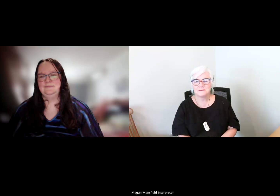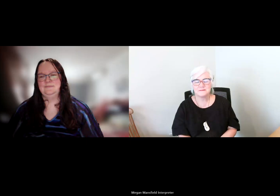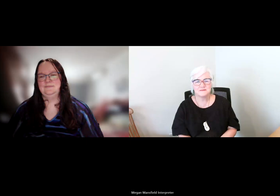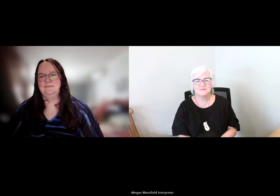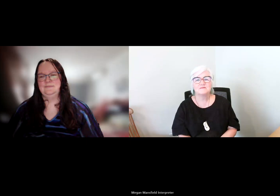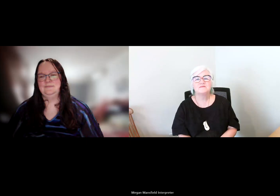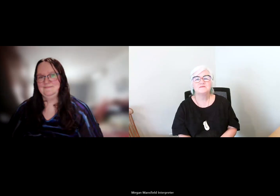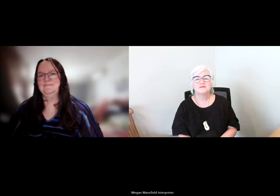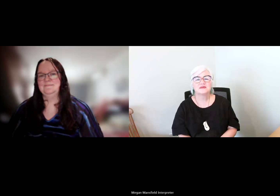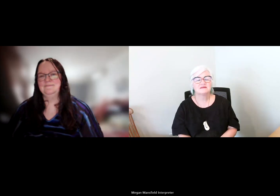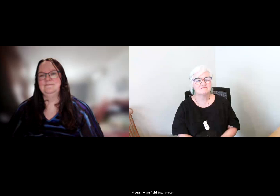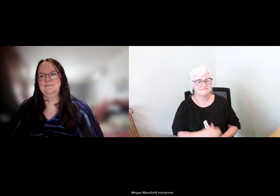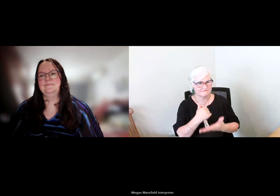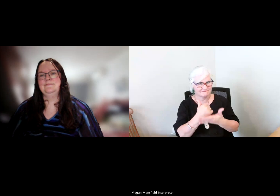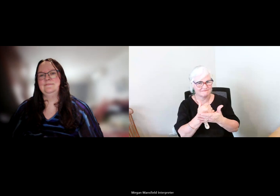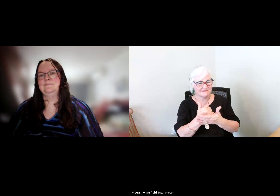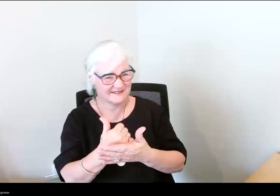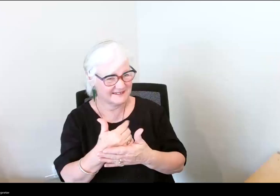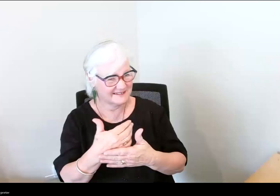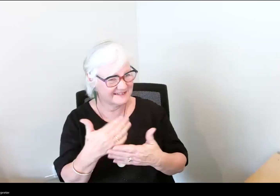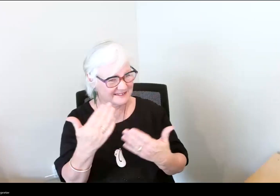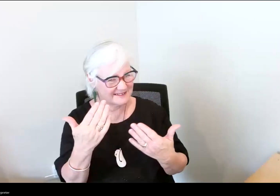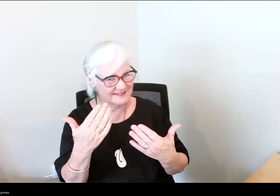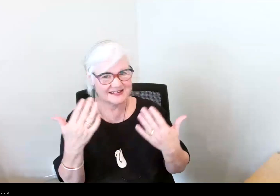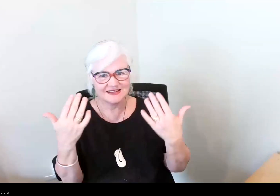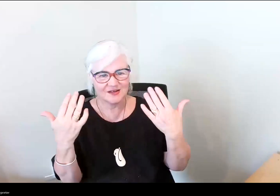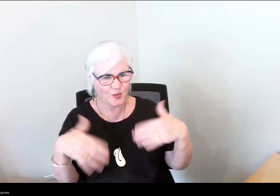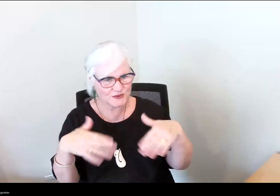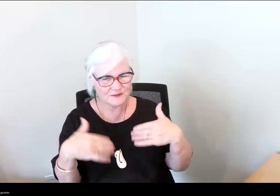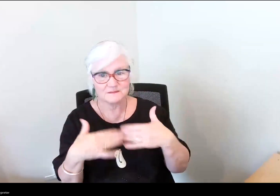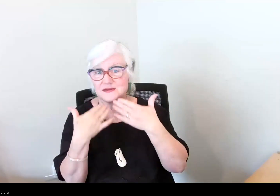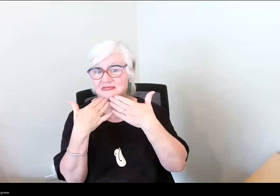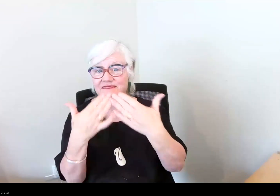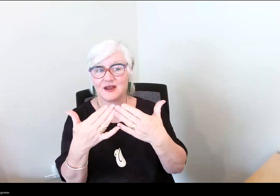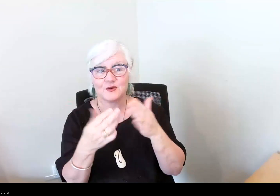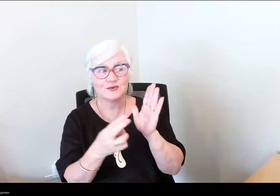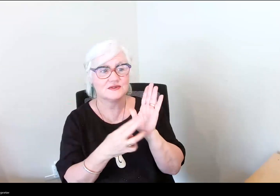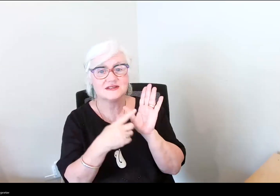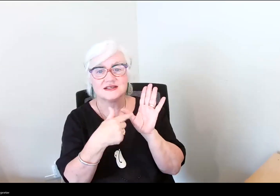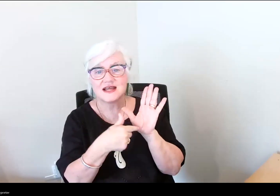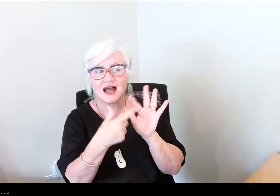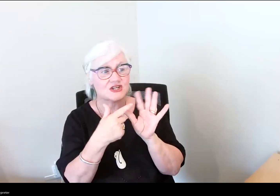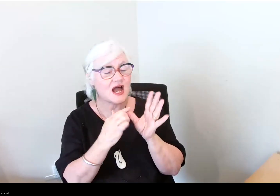Ka rawe, awesome. Thanks for that, Natasha. James,